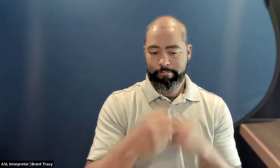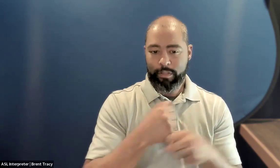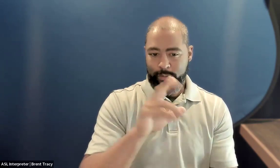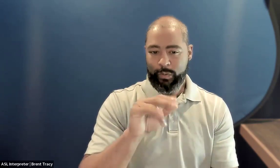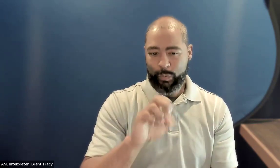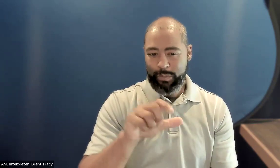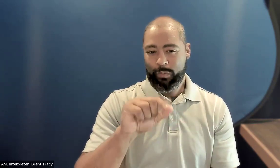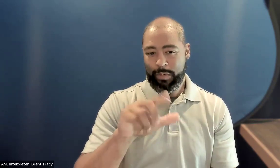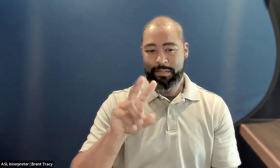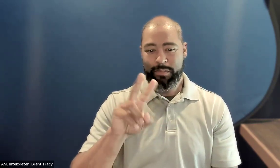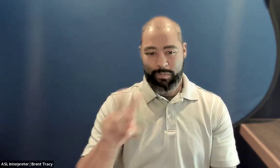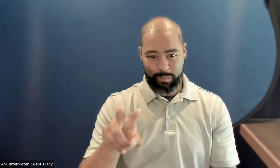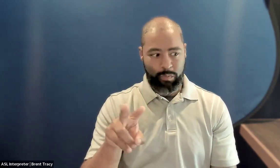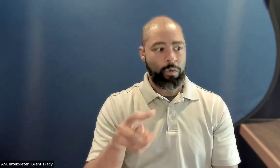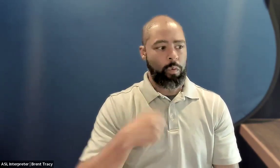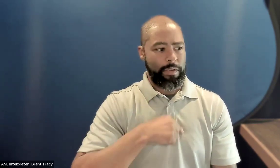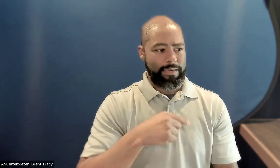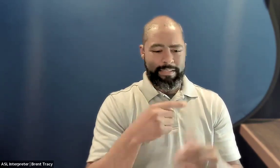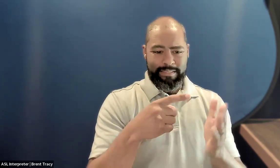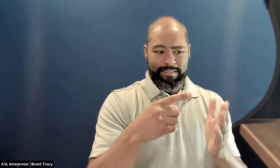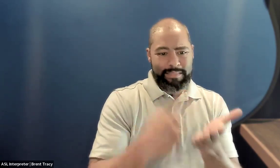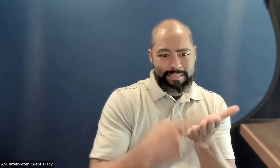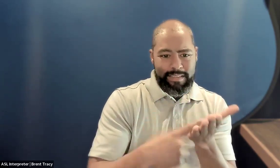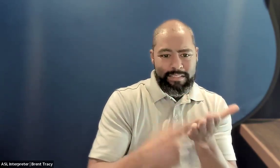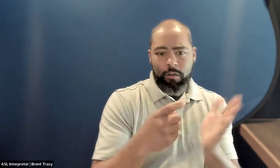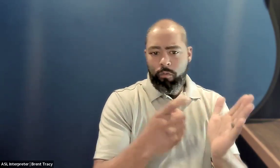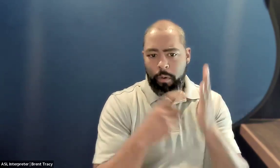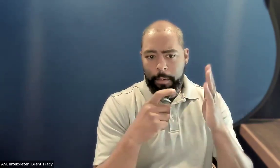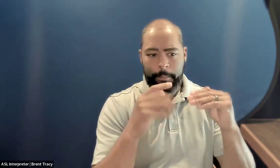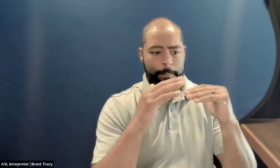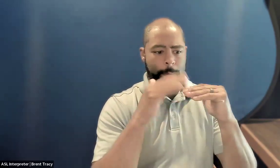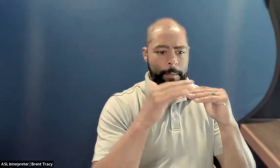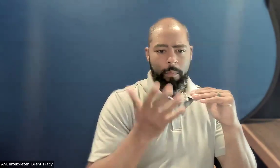However, we did not choose to move forward with a regulatory change at that time.